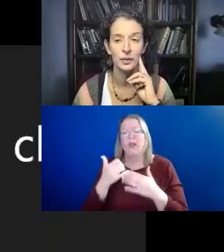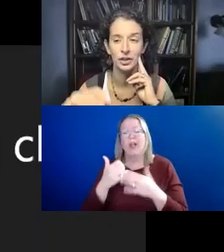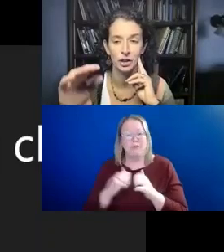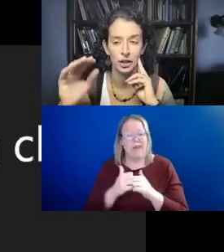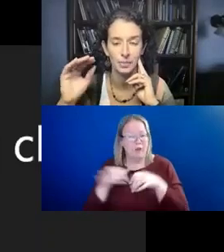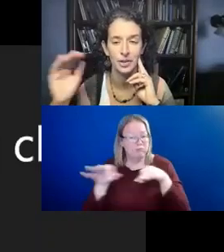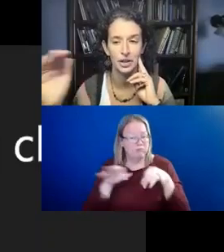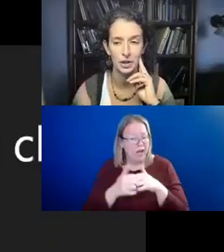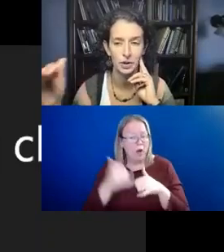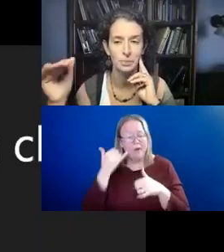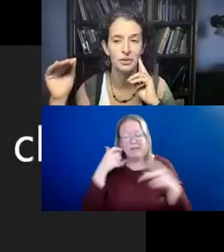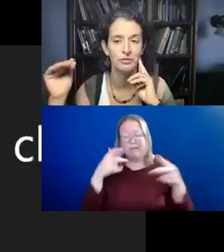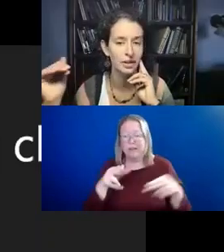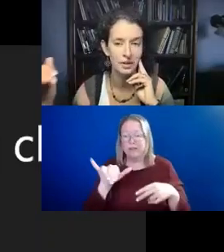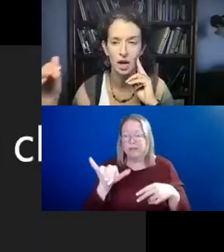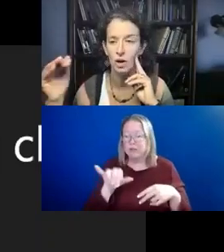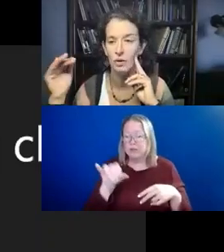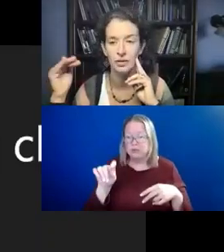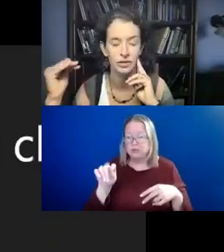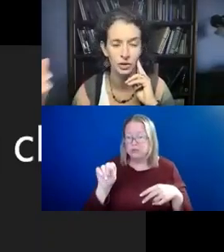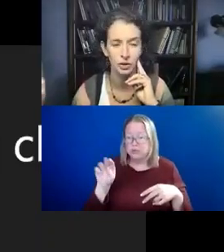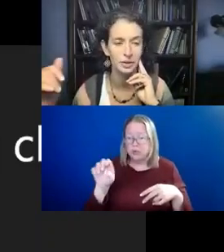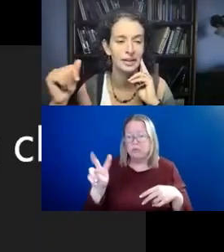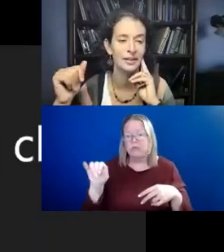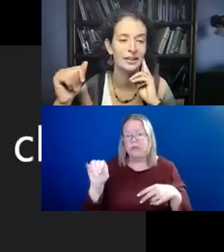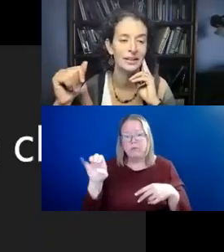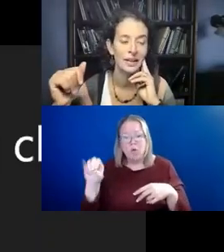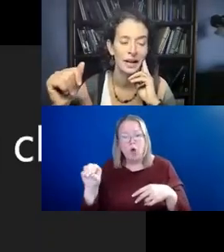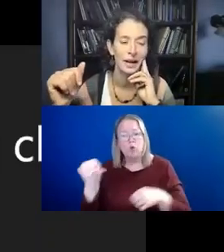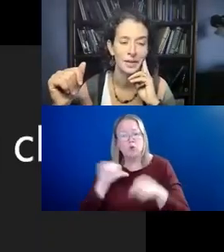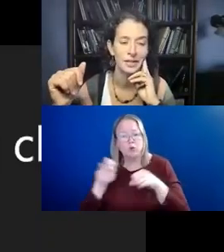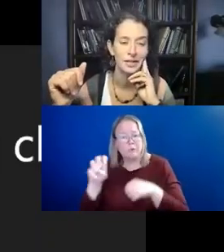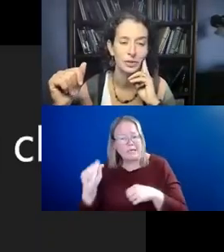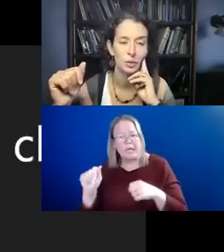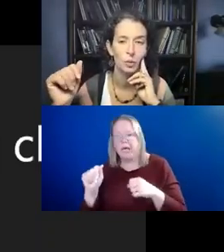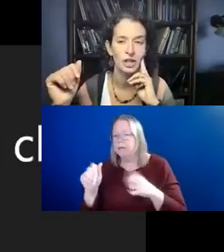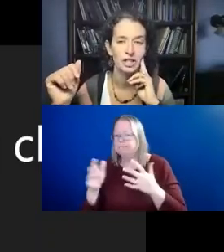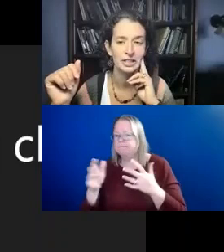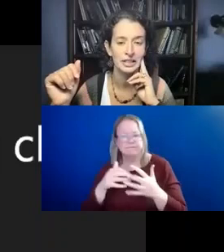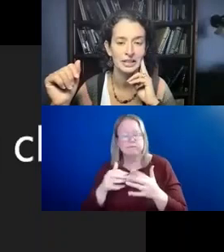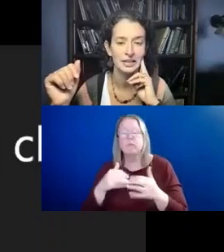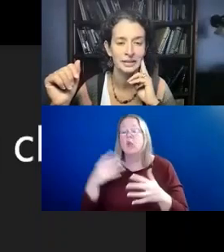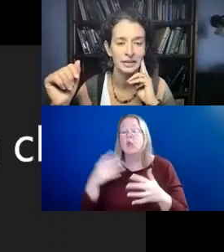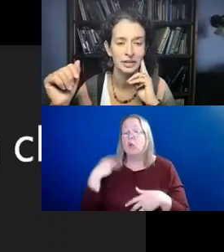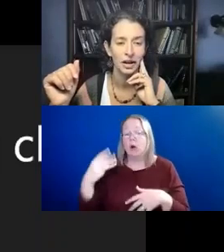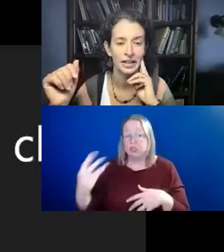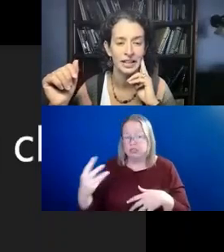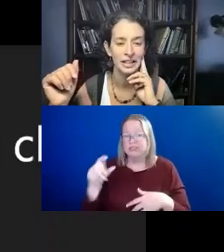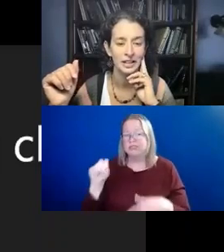your clip is on YouTube or social 13:27:43 media is, Washington.edu